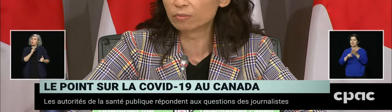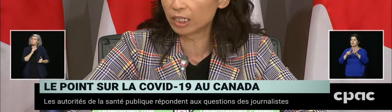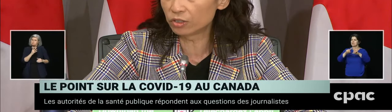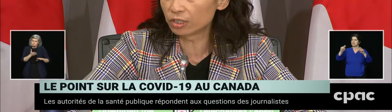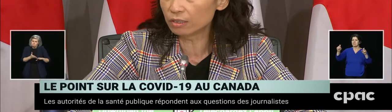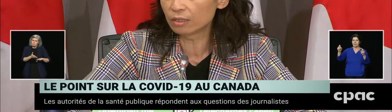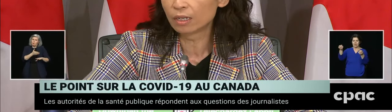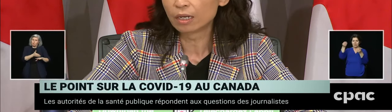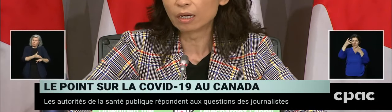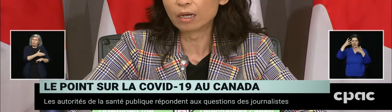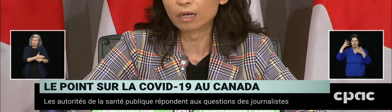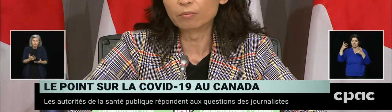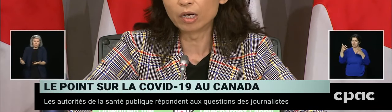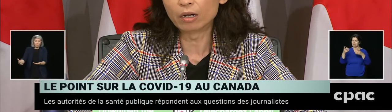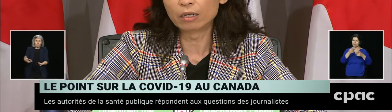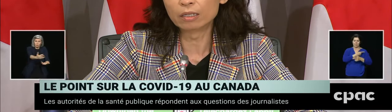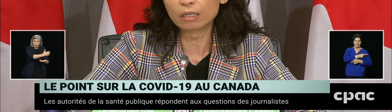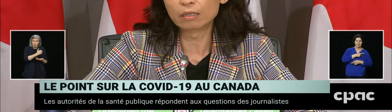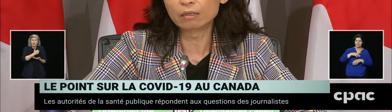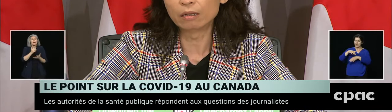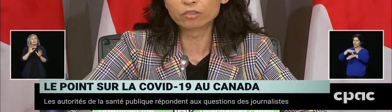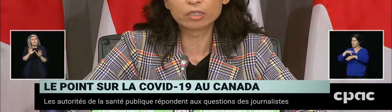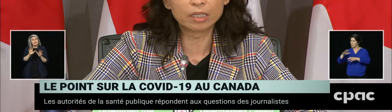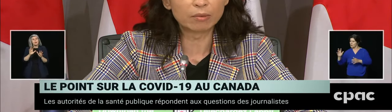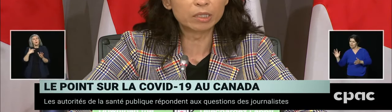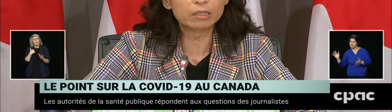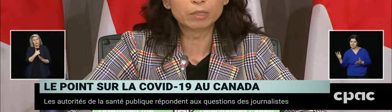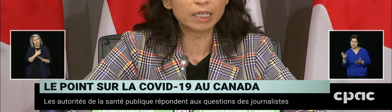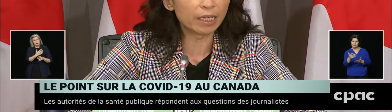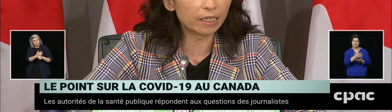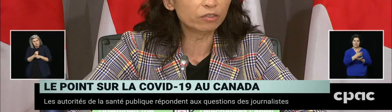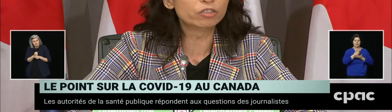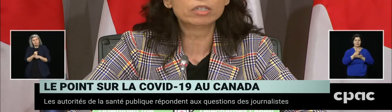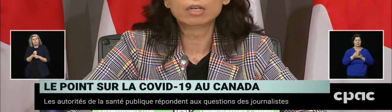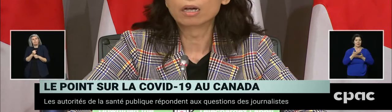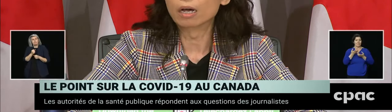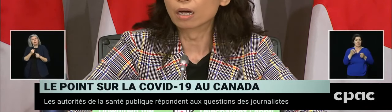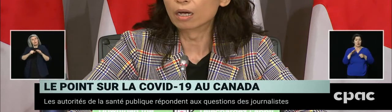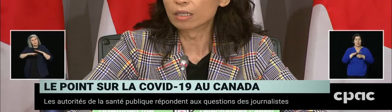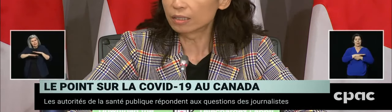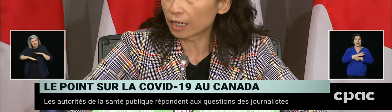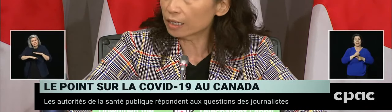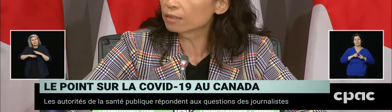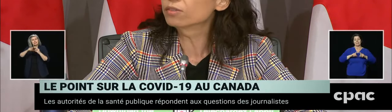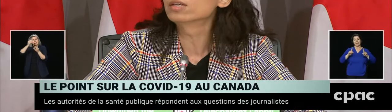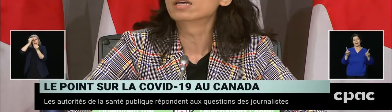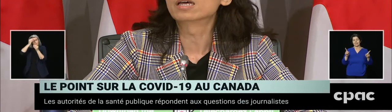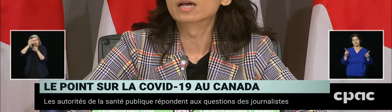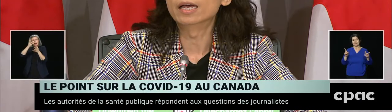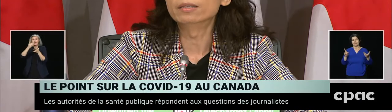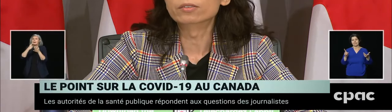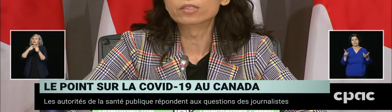ACCELERATING. WE HAVE BEEN GETTING, OF COURSE, THE BASIC CORE SET OF